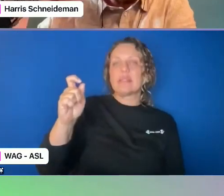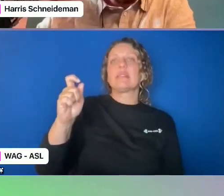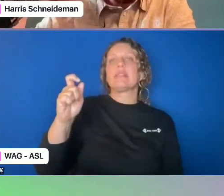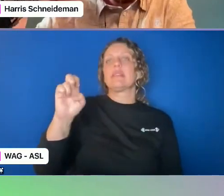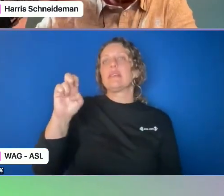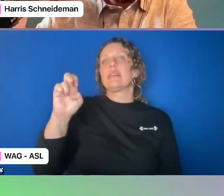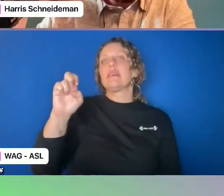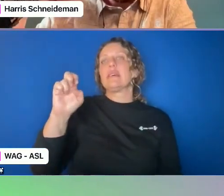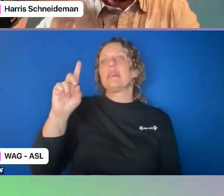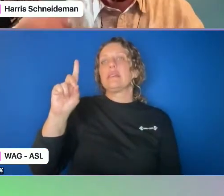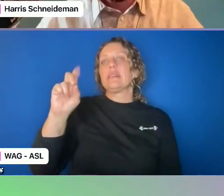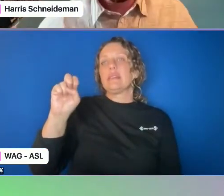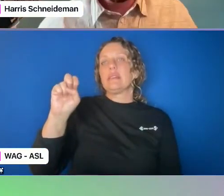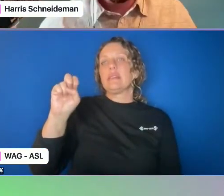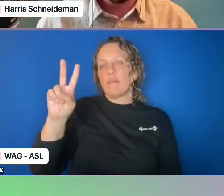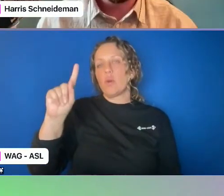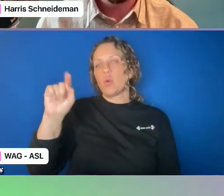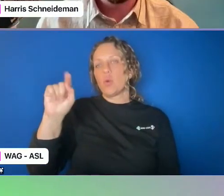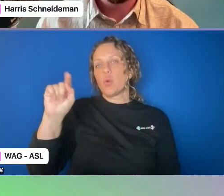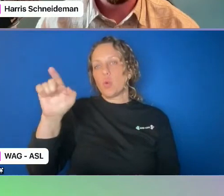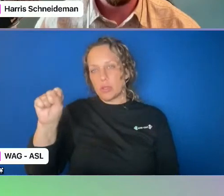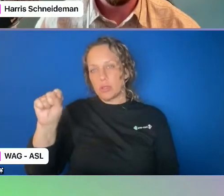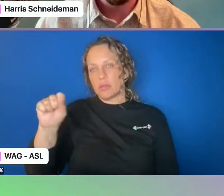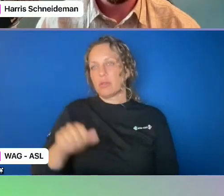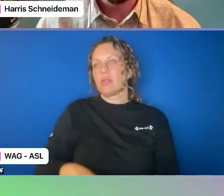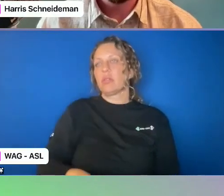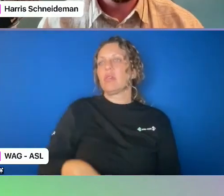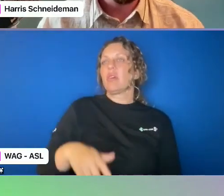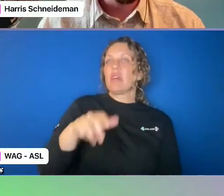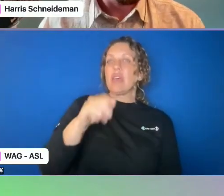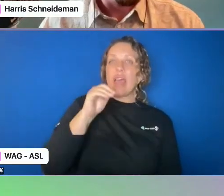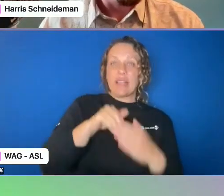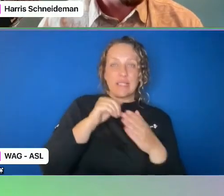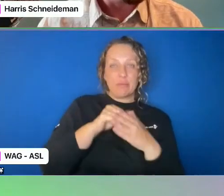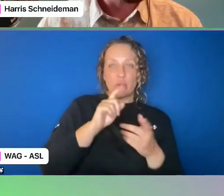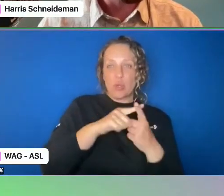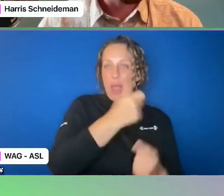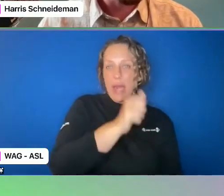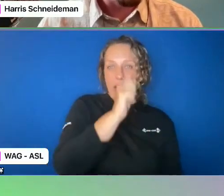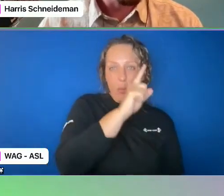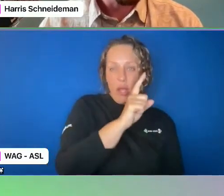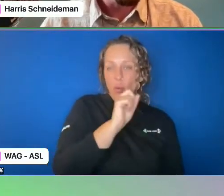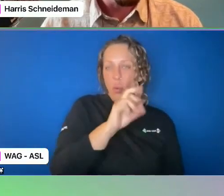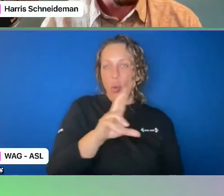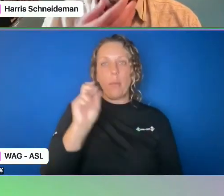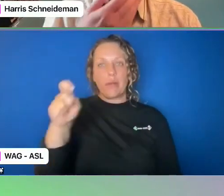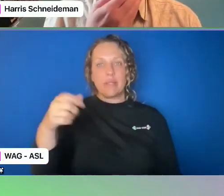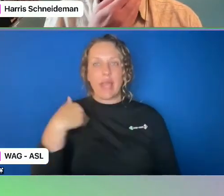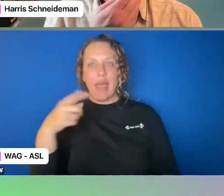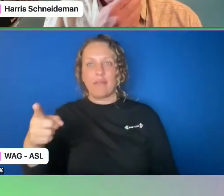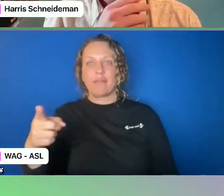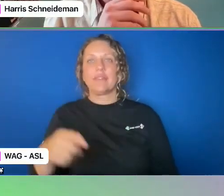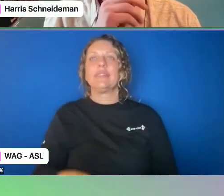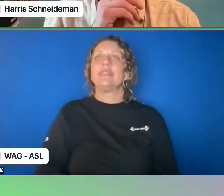Or is it just... Is it accessible by anyone? You are covering my butt quite perfectly,